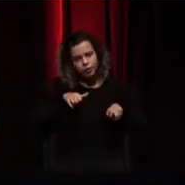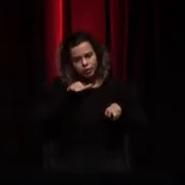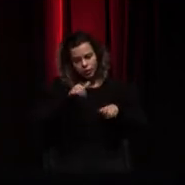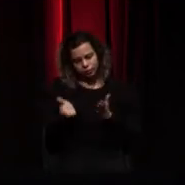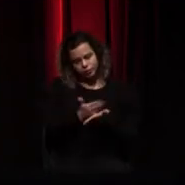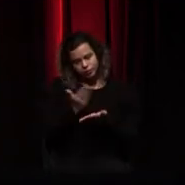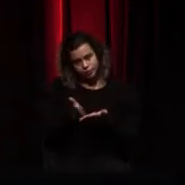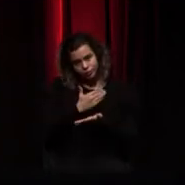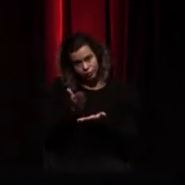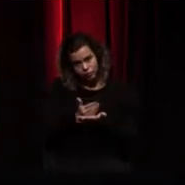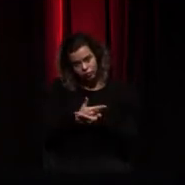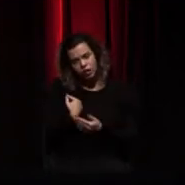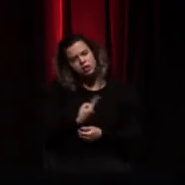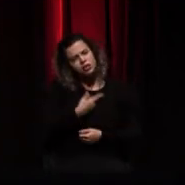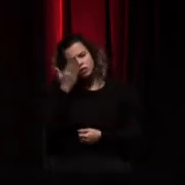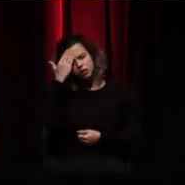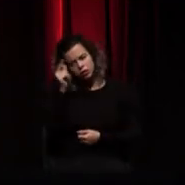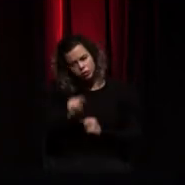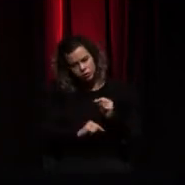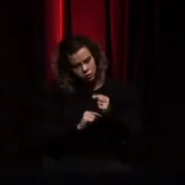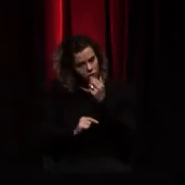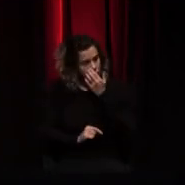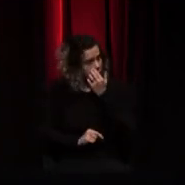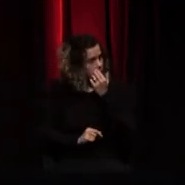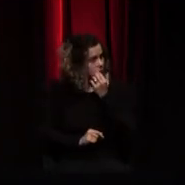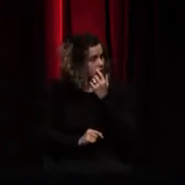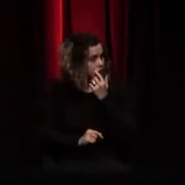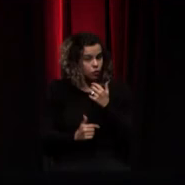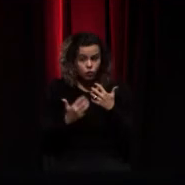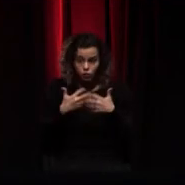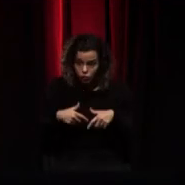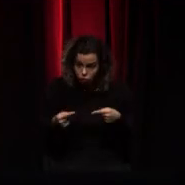What works for brands